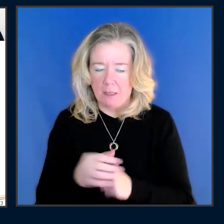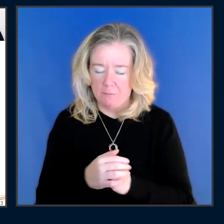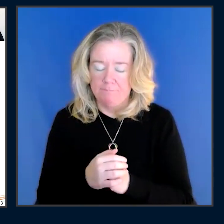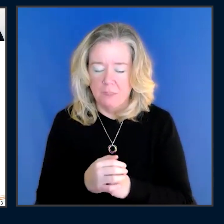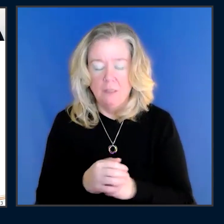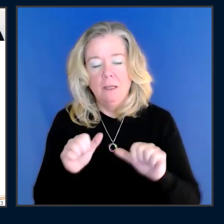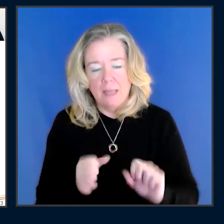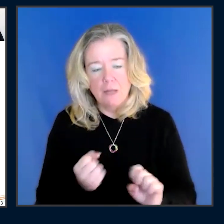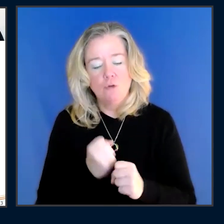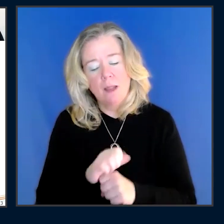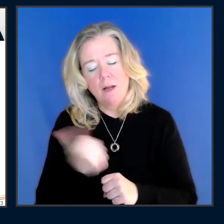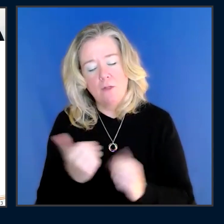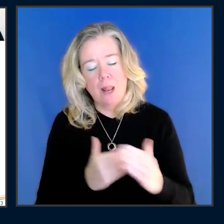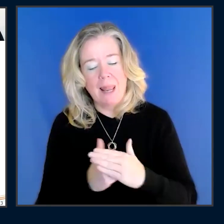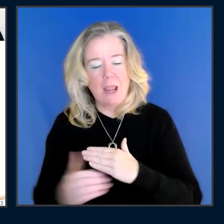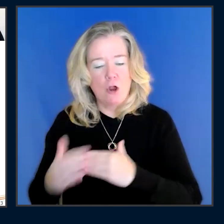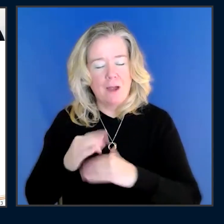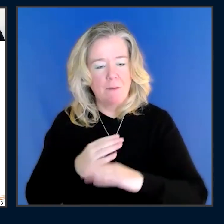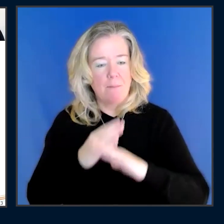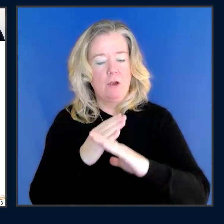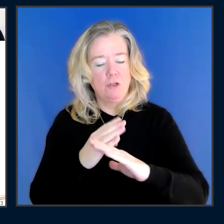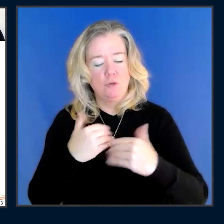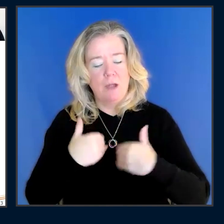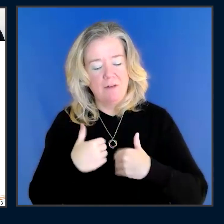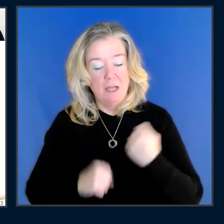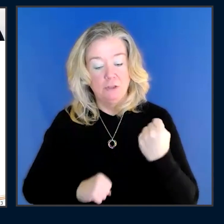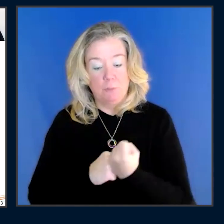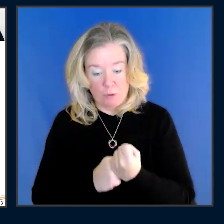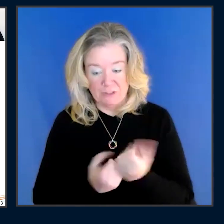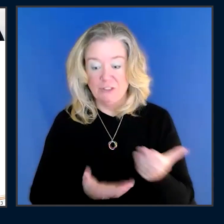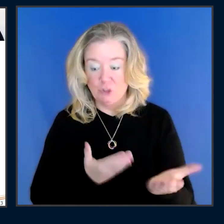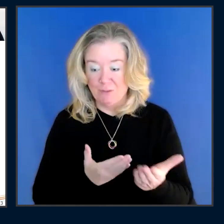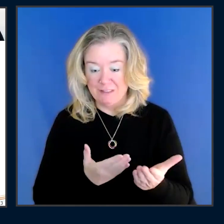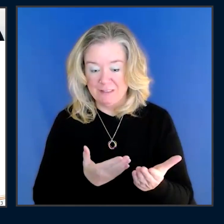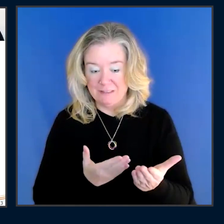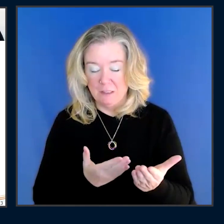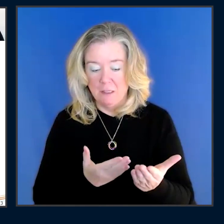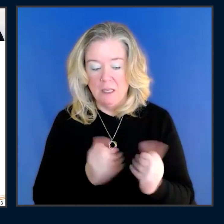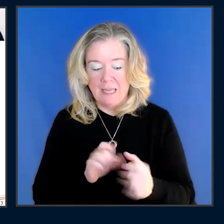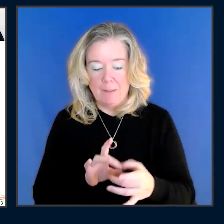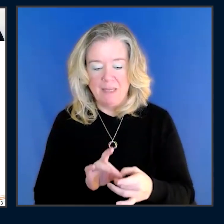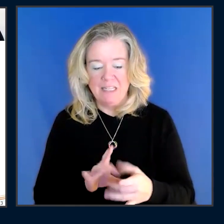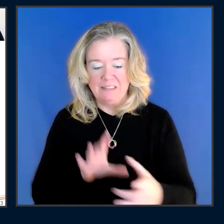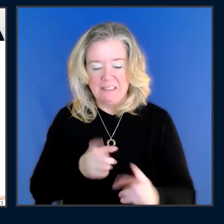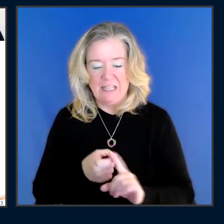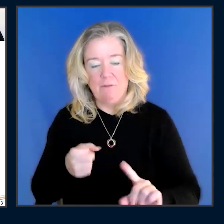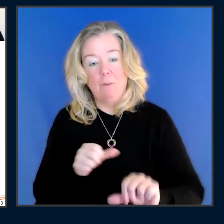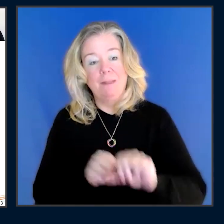in the blank there. This can create another layer of a barrier by having supports and services that-- that could be disconnected